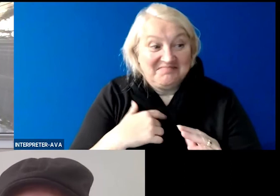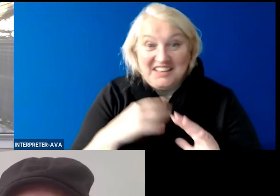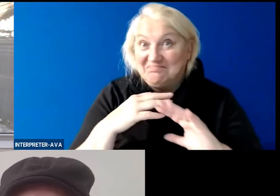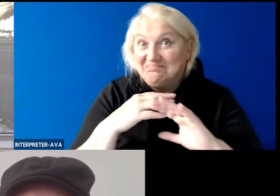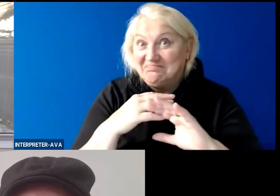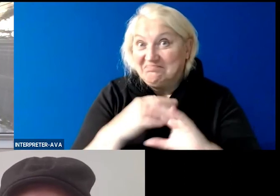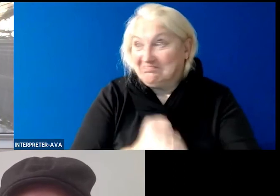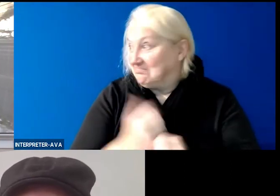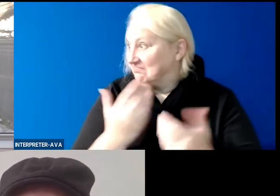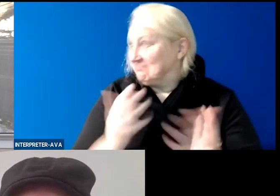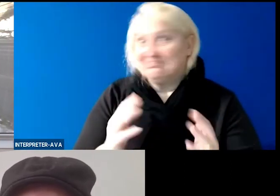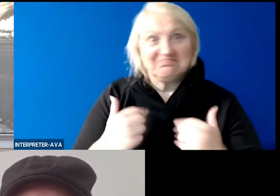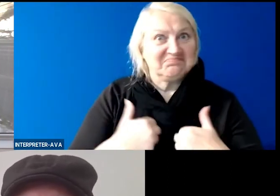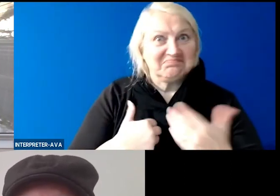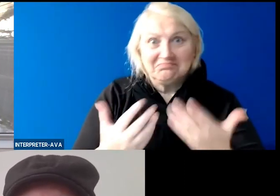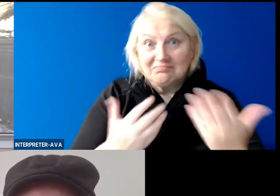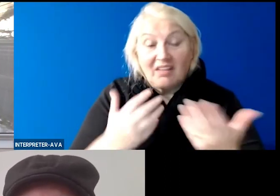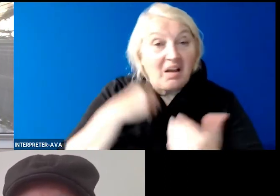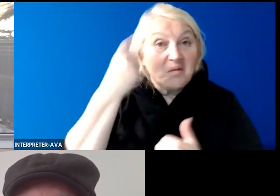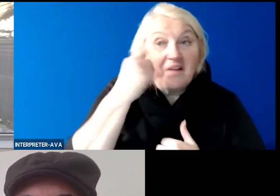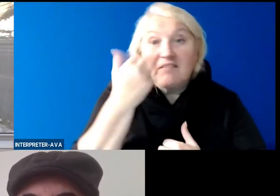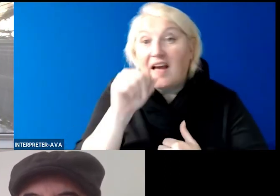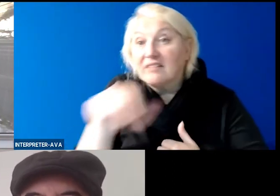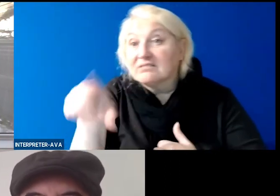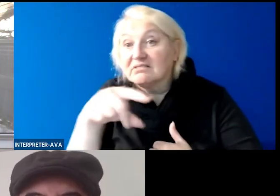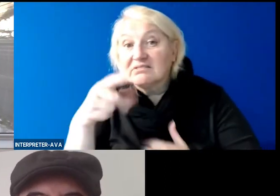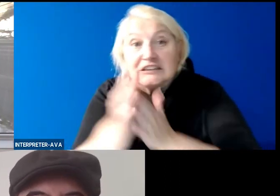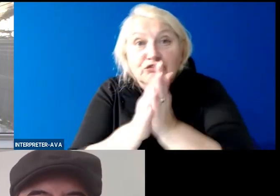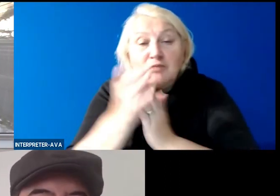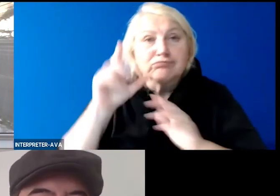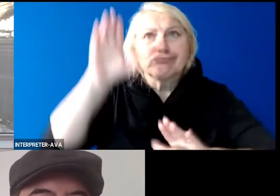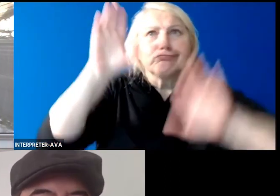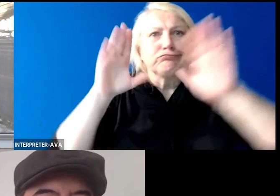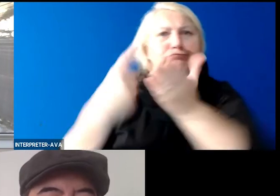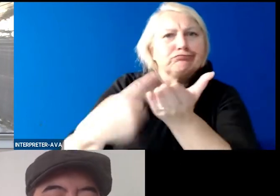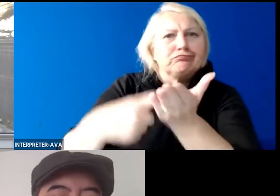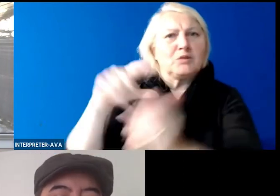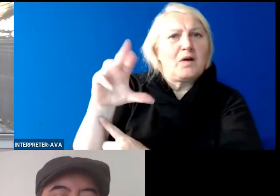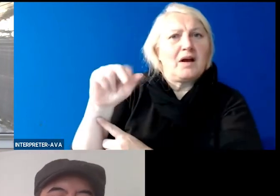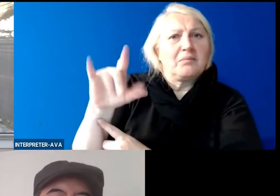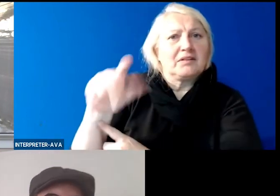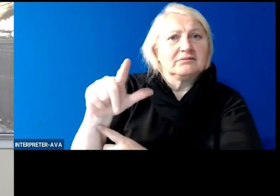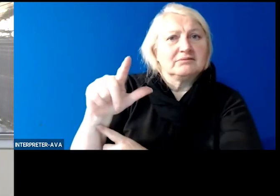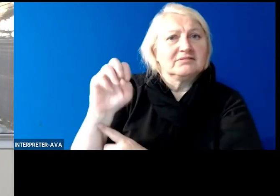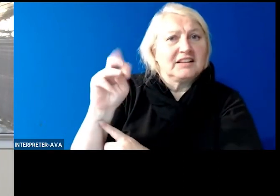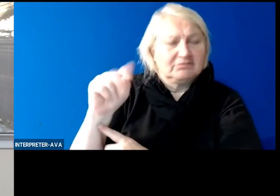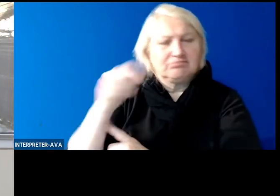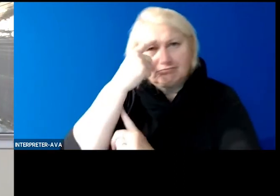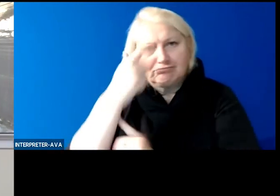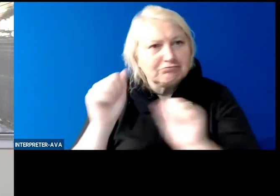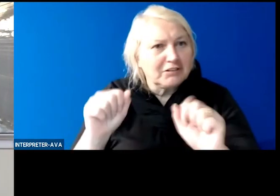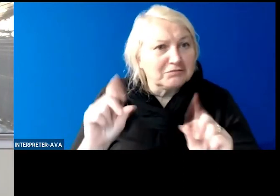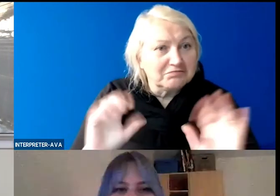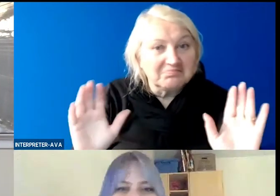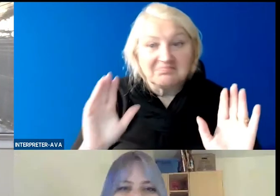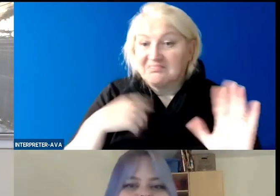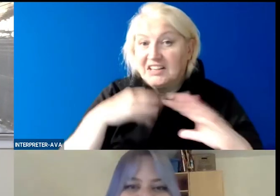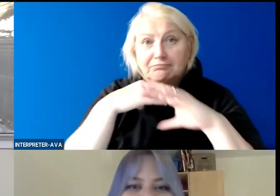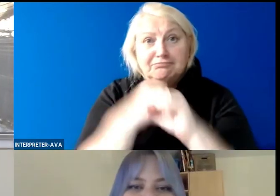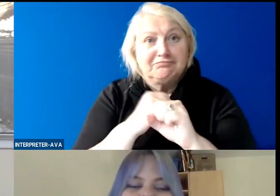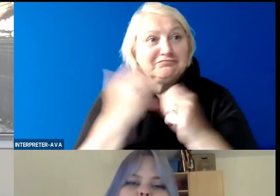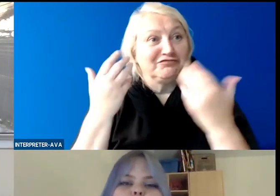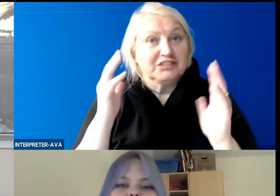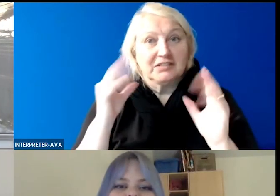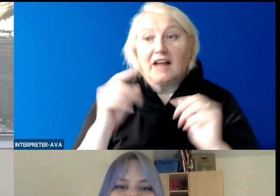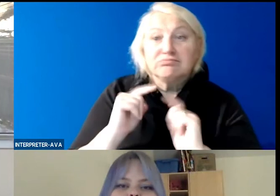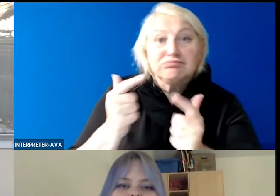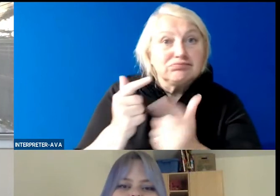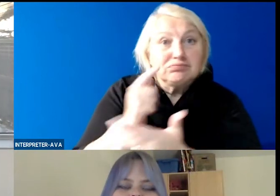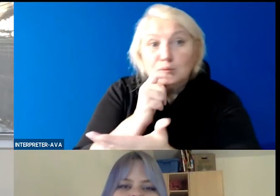speak to the grappling event, please do so. Thank you. That's my final thought.